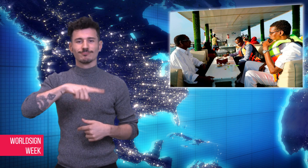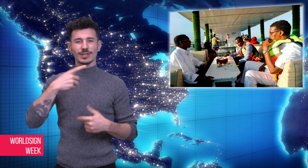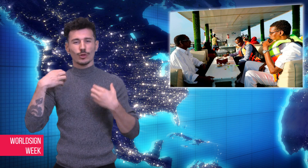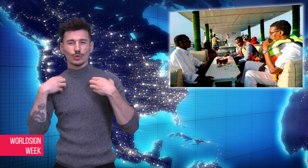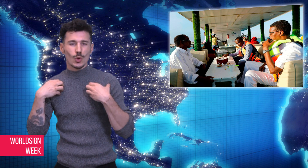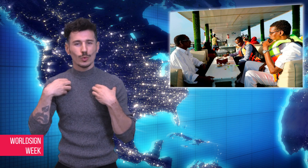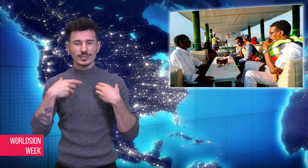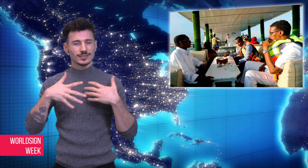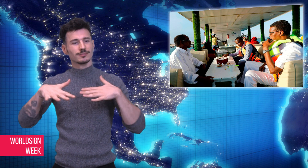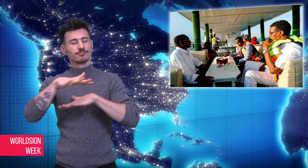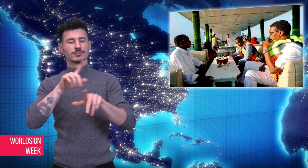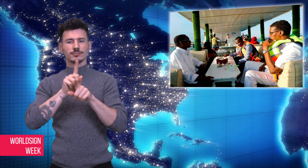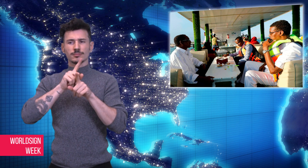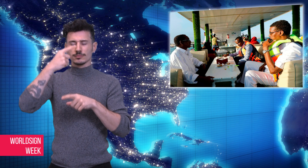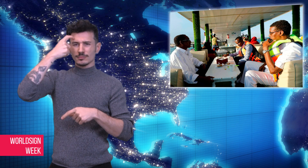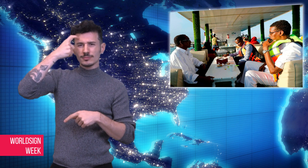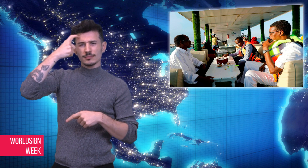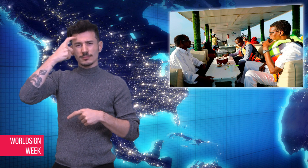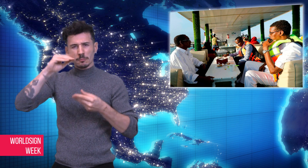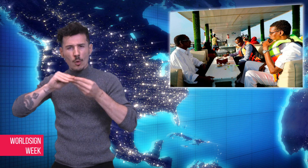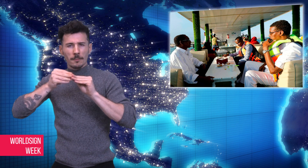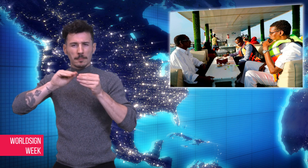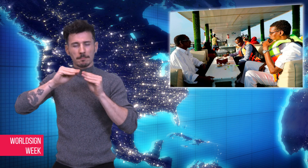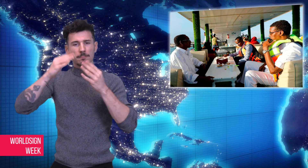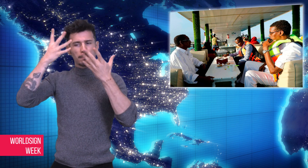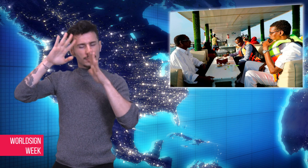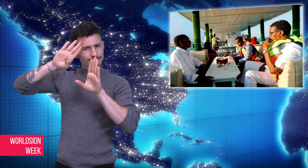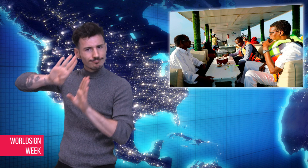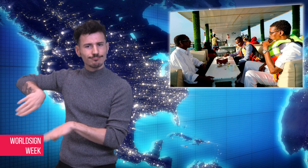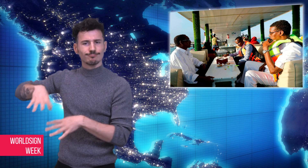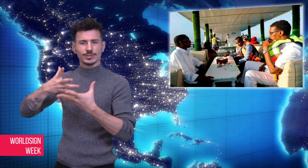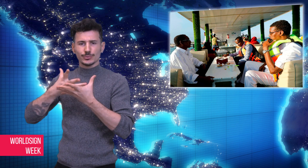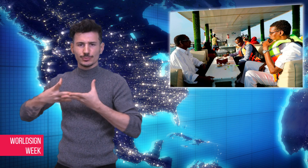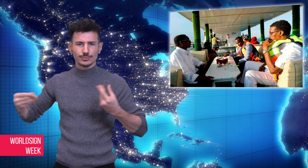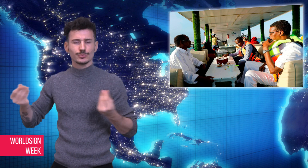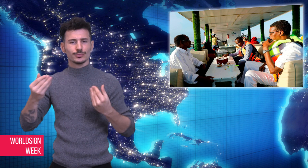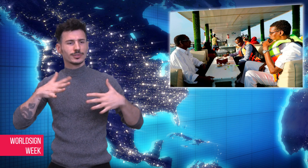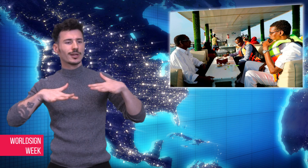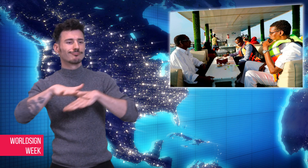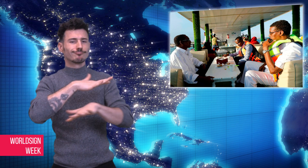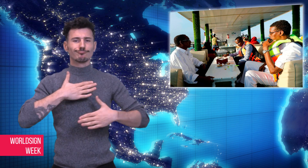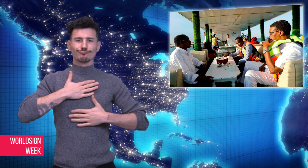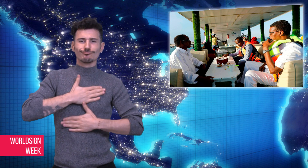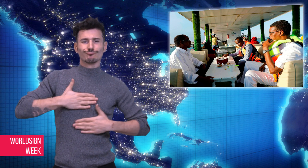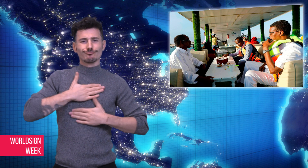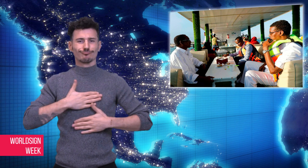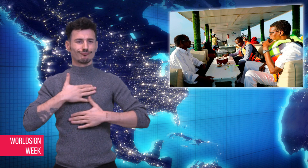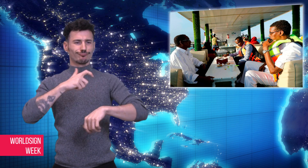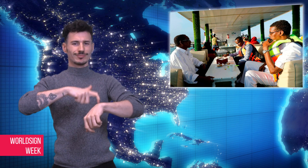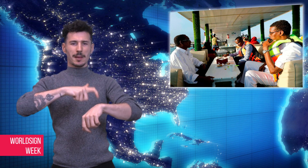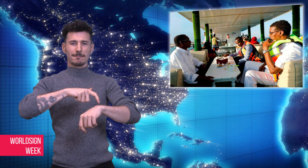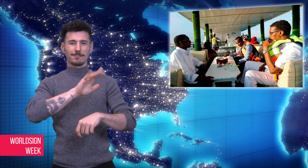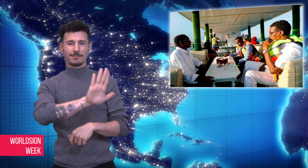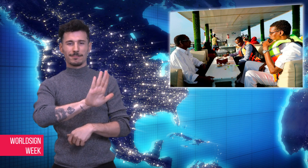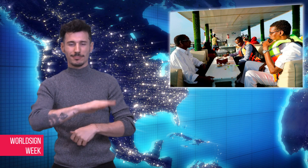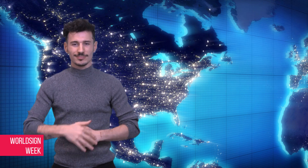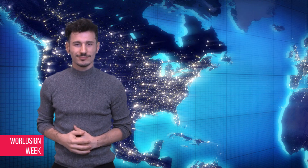tourism and, most importantly, an opportunity for people to forget the past and enjoy the fun.